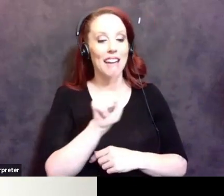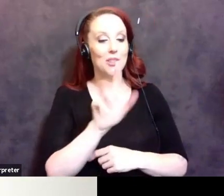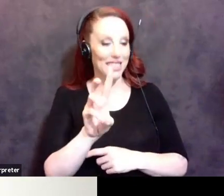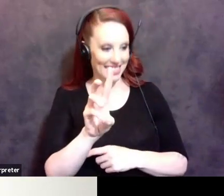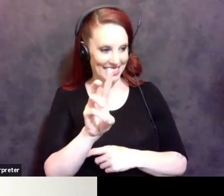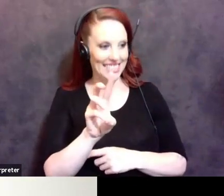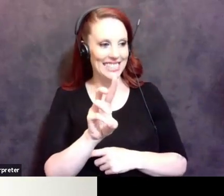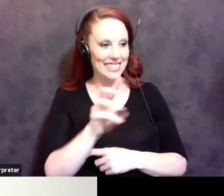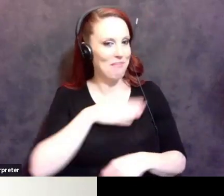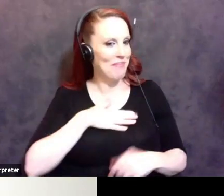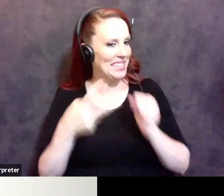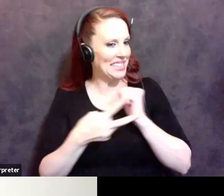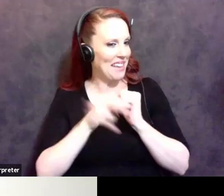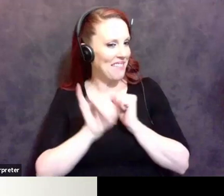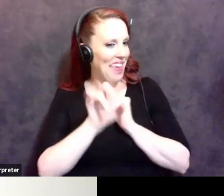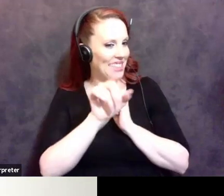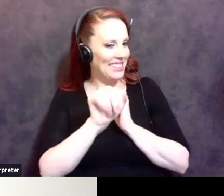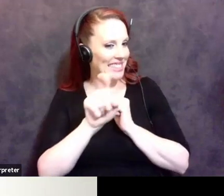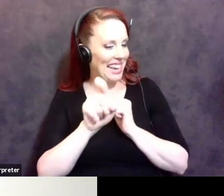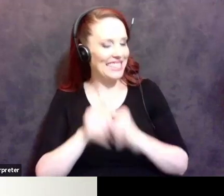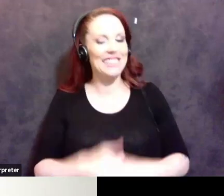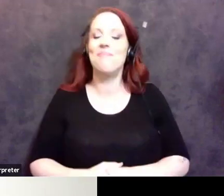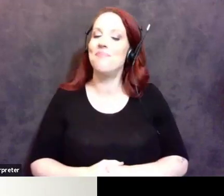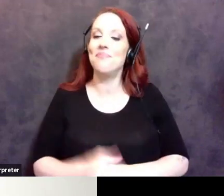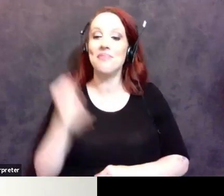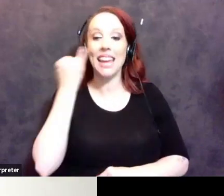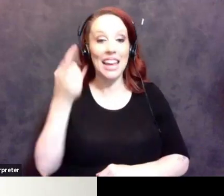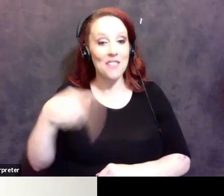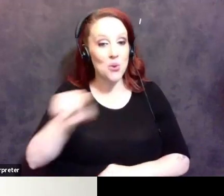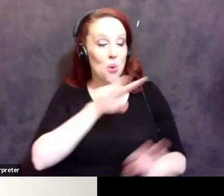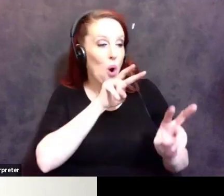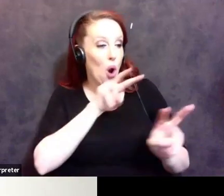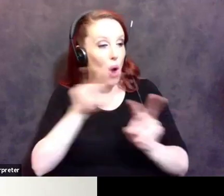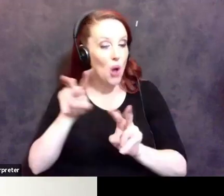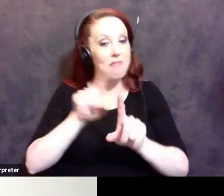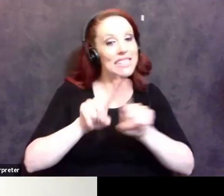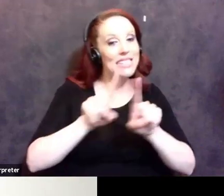Please save it. And if any of you are looking at ways to kind of celebrate this milestone